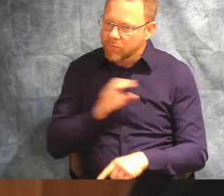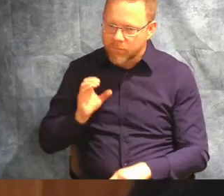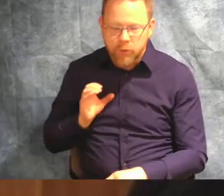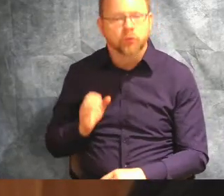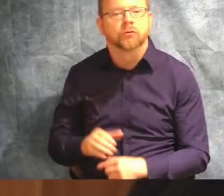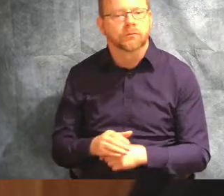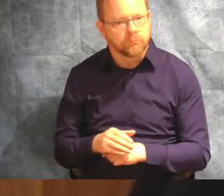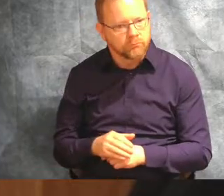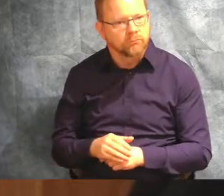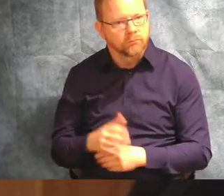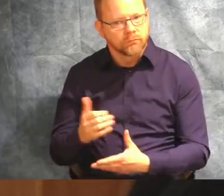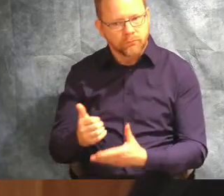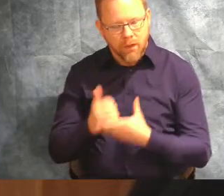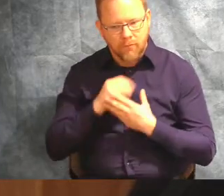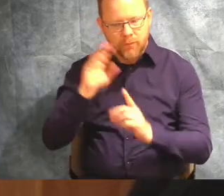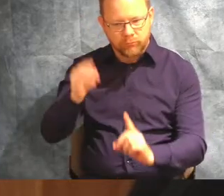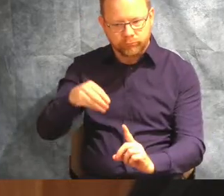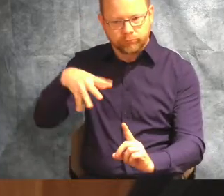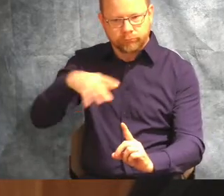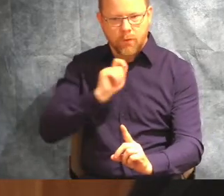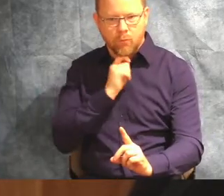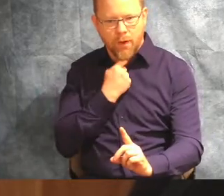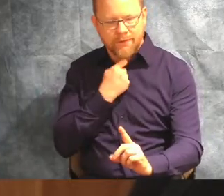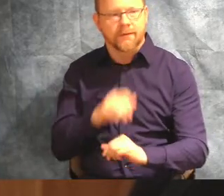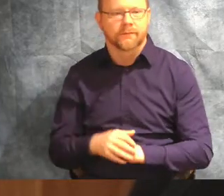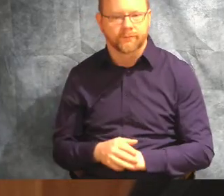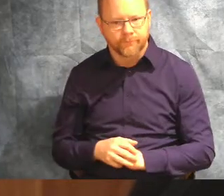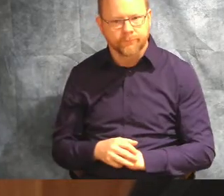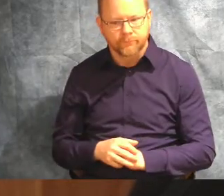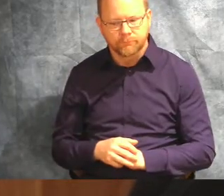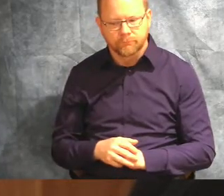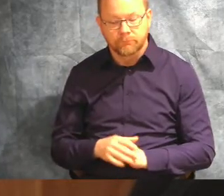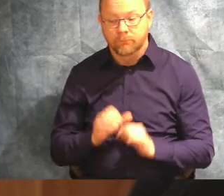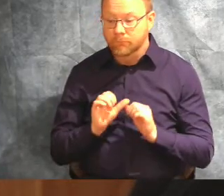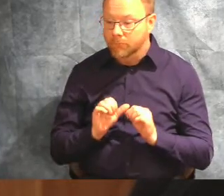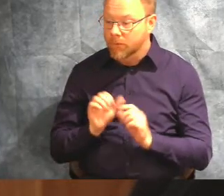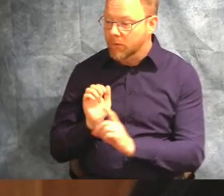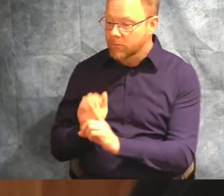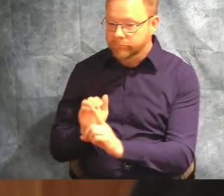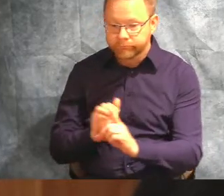for helping to shine a light on apraxia. With continued awareness, support, and understanding,